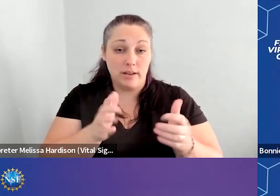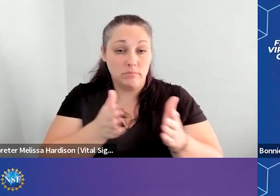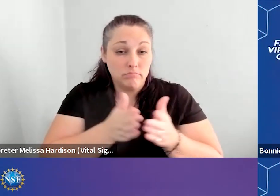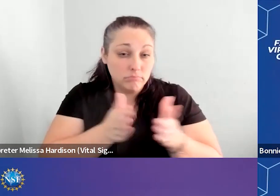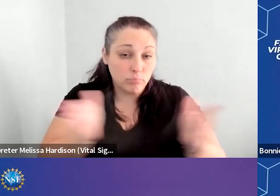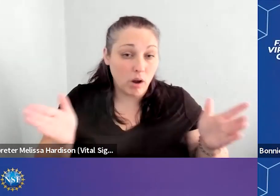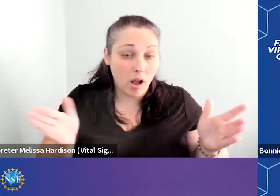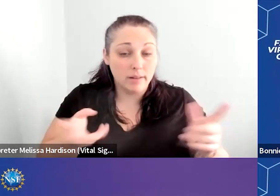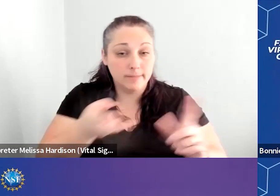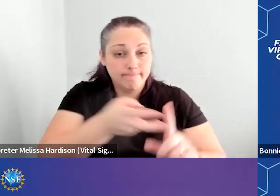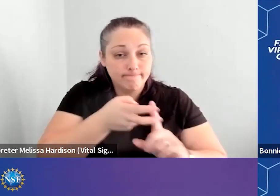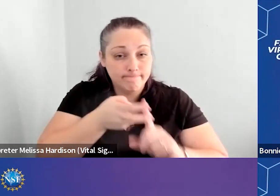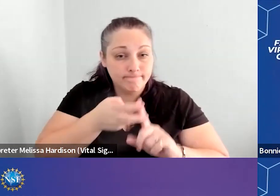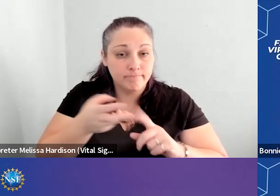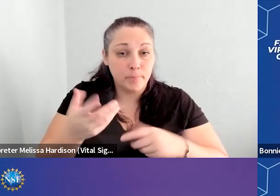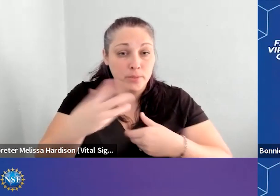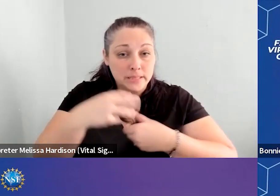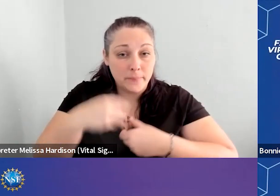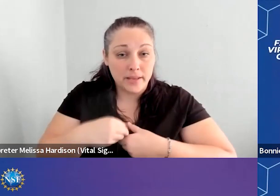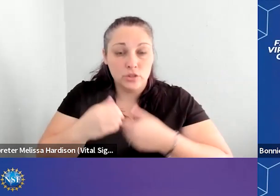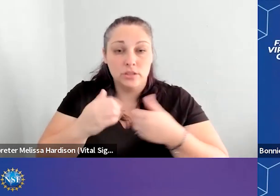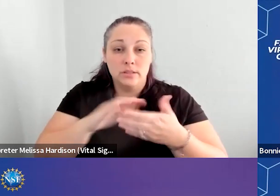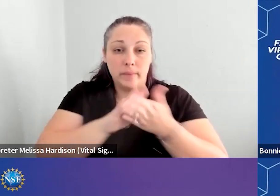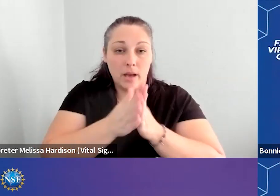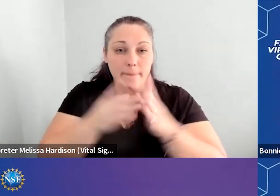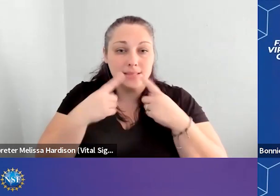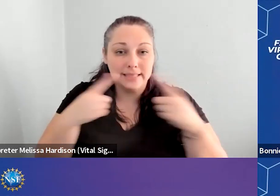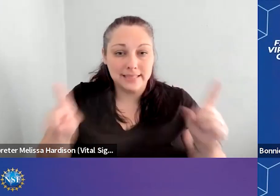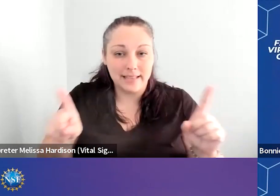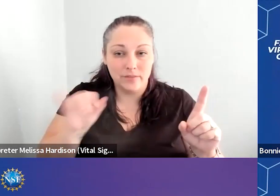helping students to be successful in this space, or understanding what the opportunities are